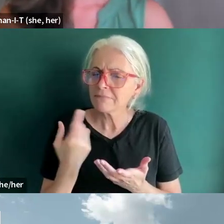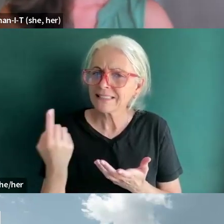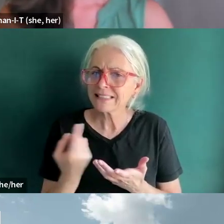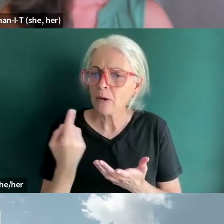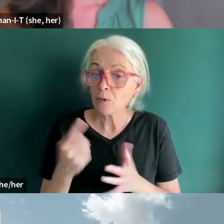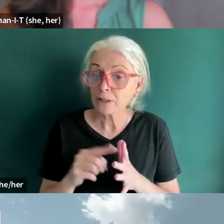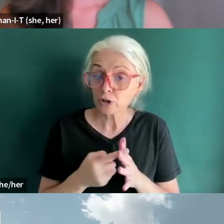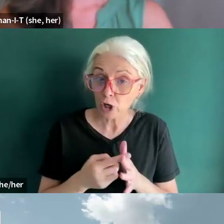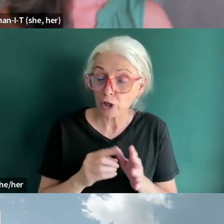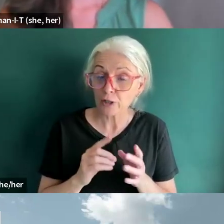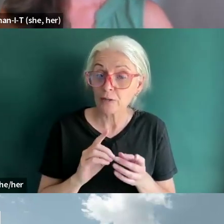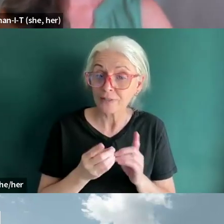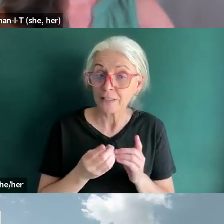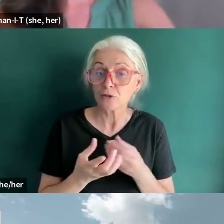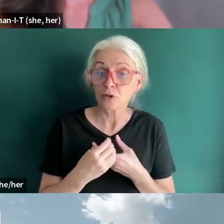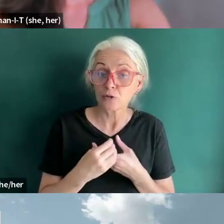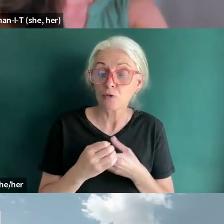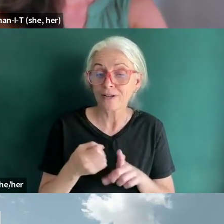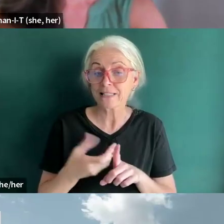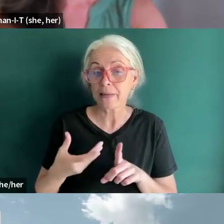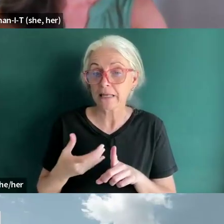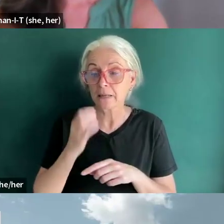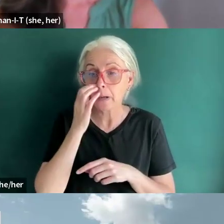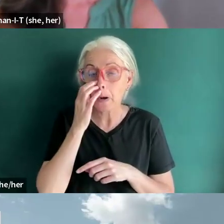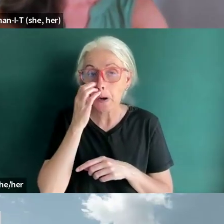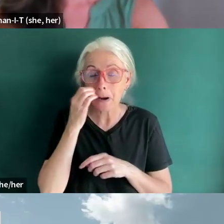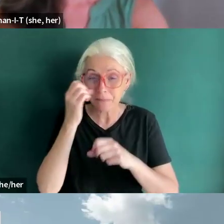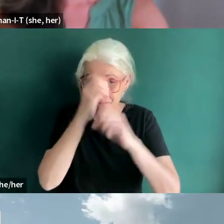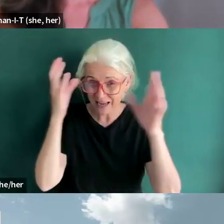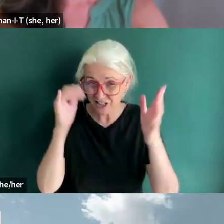digital inclusion program or expanding one, so I imagine that could run the gamut, from,